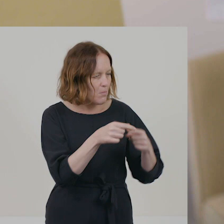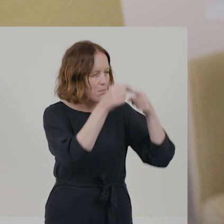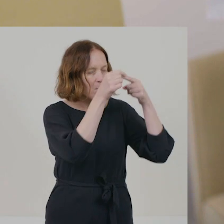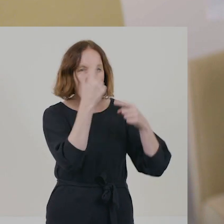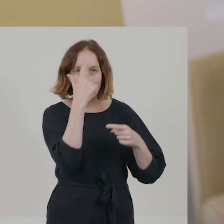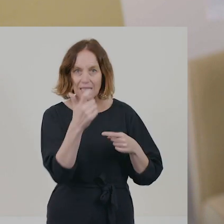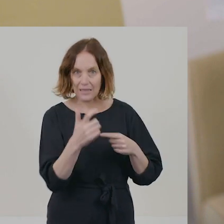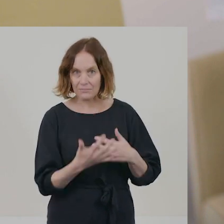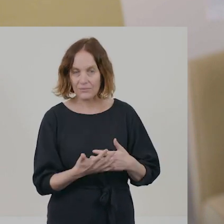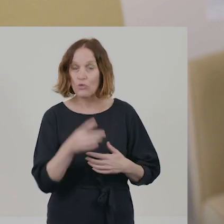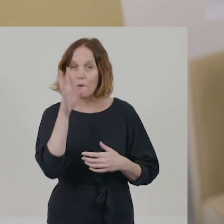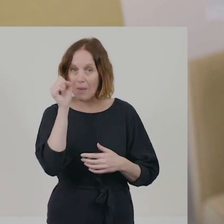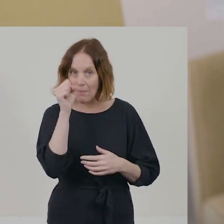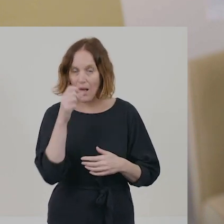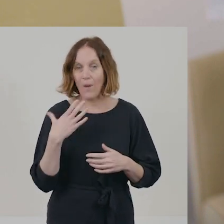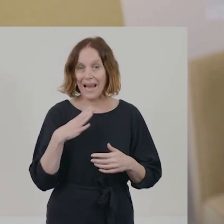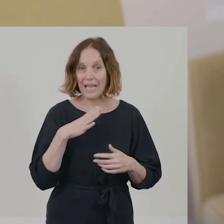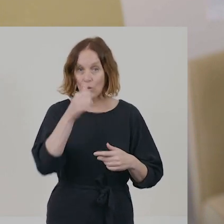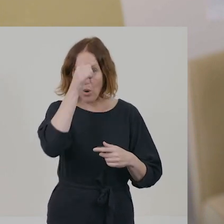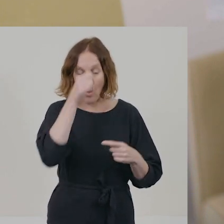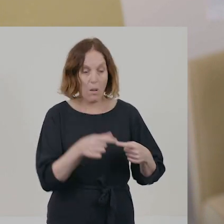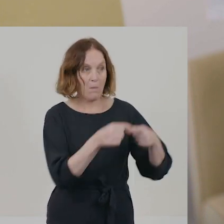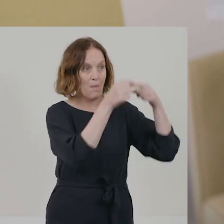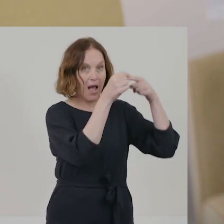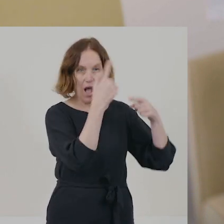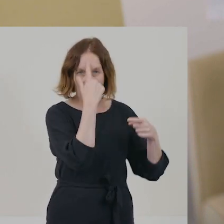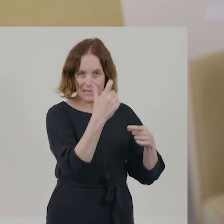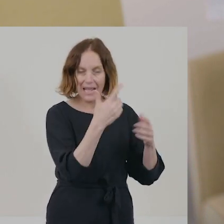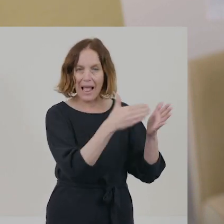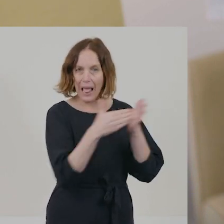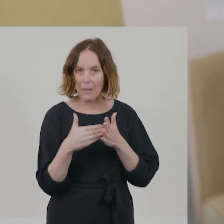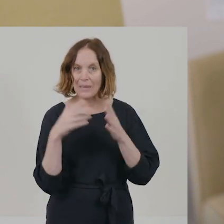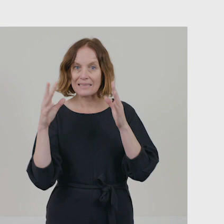Remember, we need to know the main idea of the text to help us summarise.